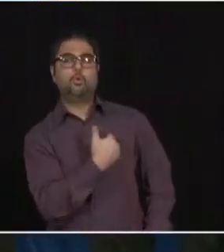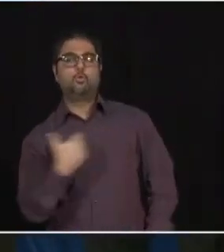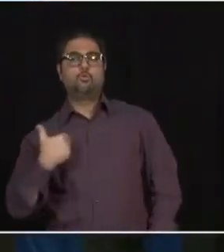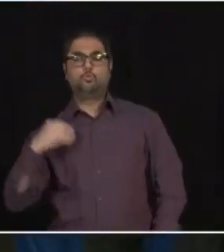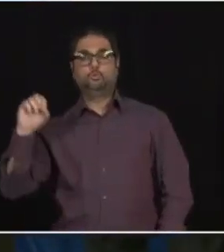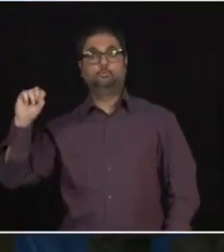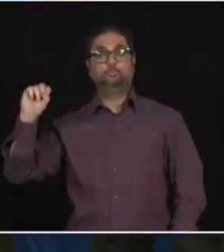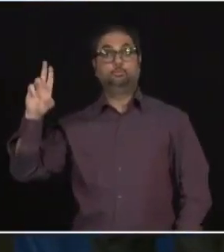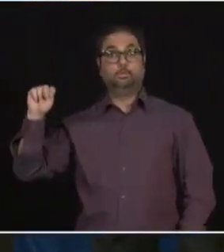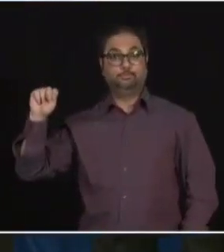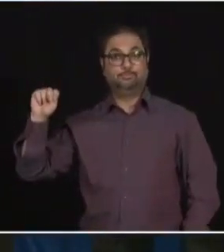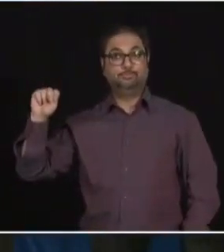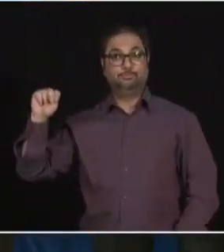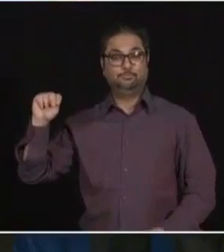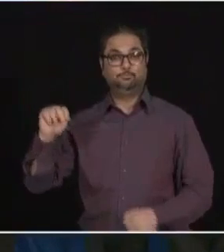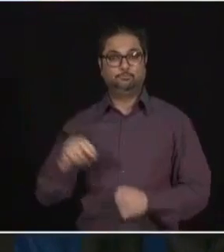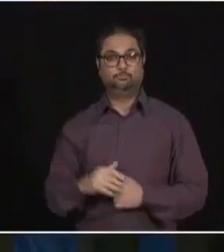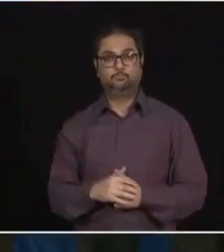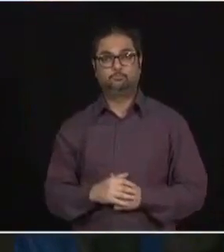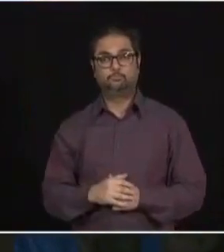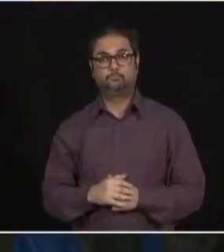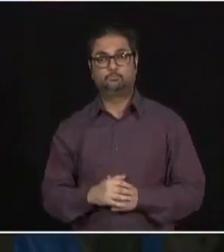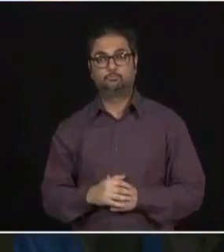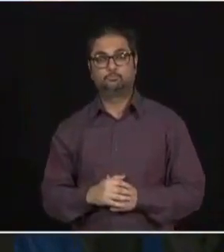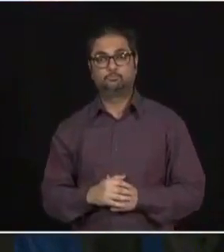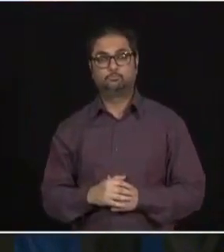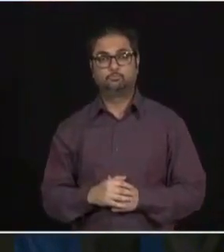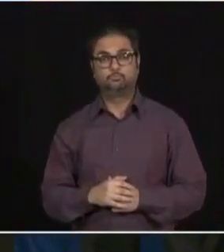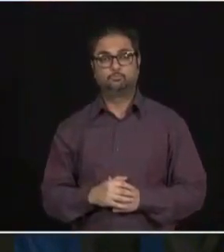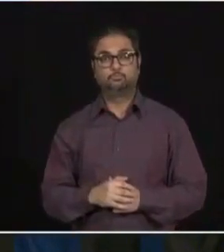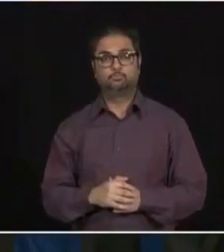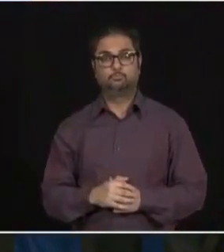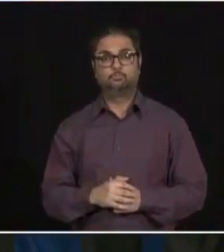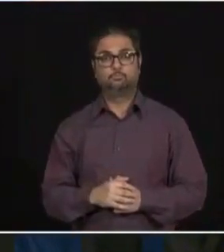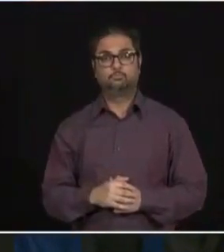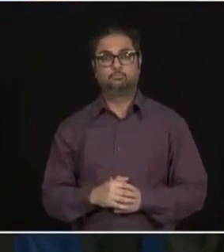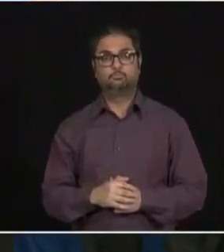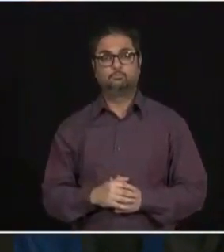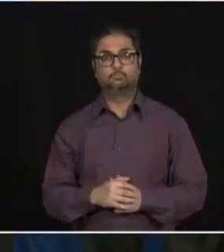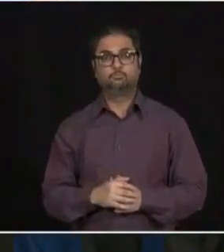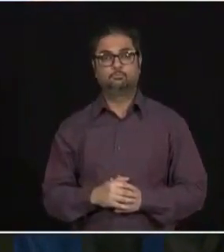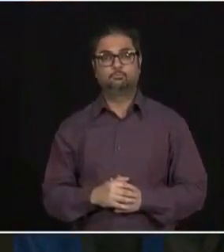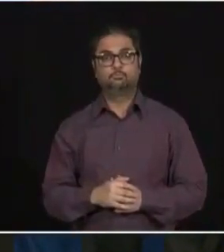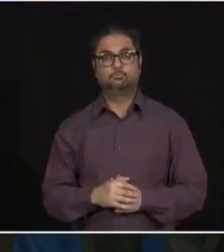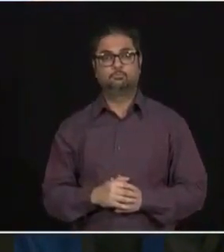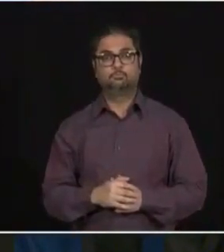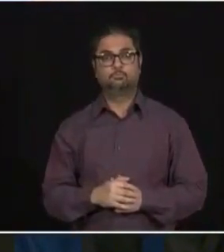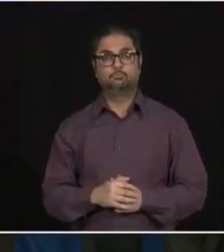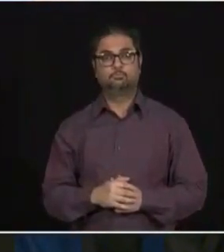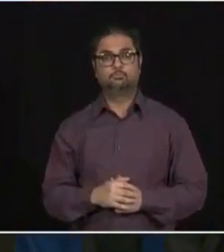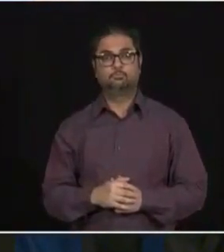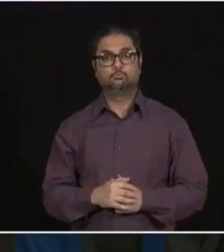your reaction to yesterday's announcement by Prime Minister Trudeau and several cabinet ministers regarding firearms.